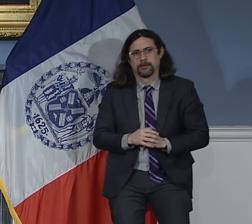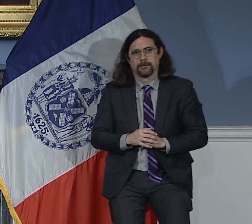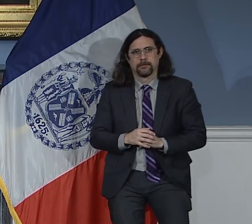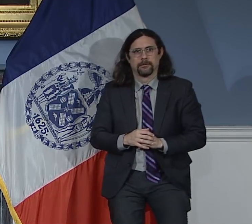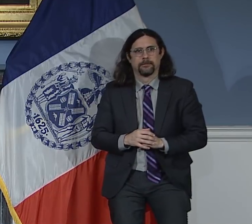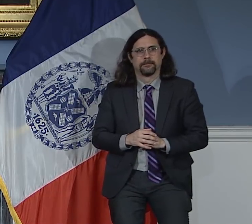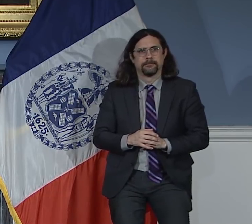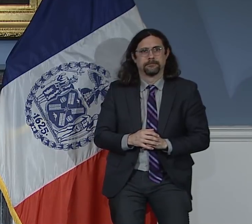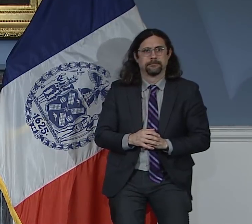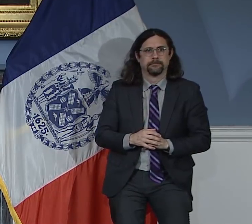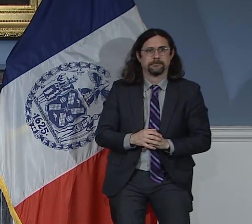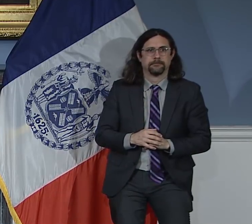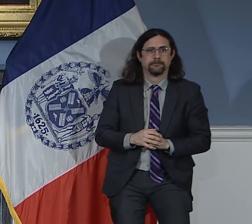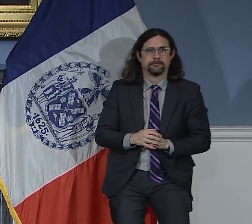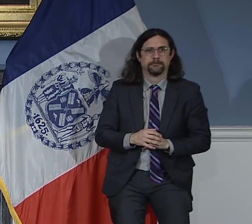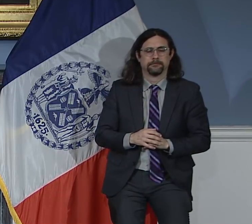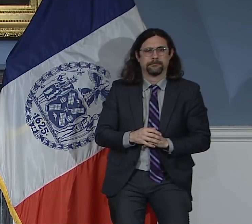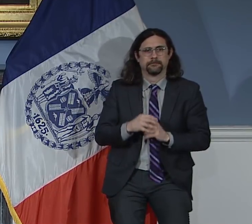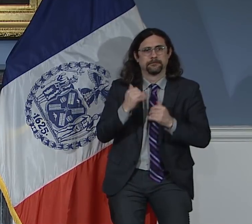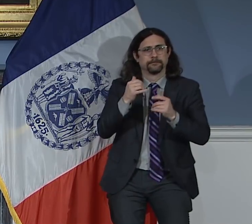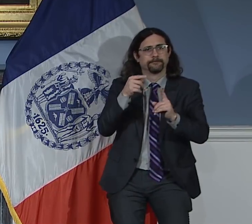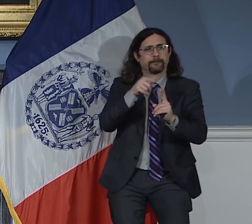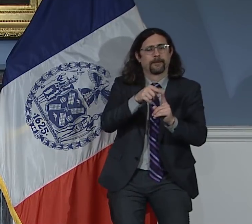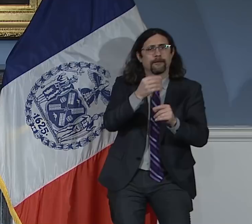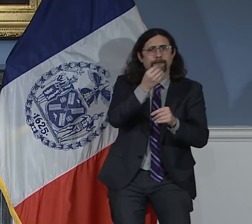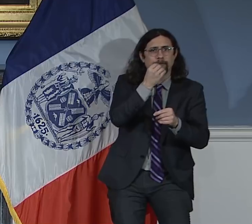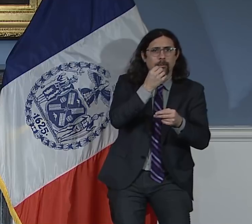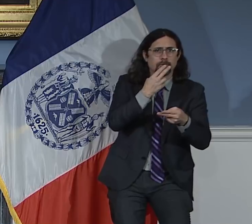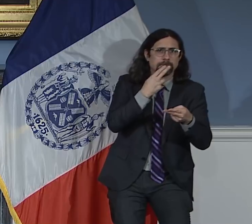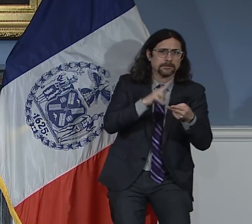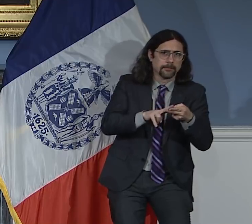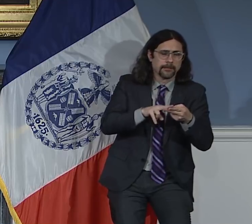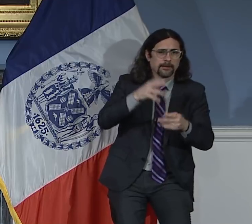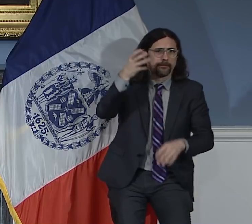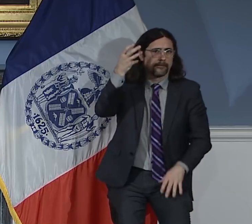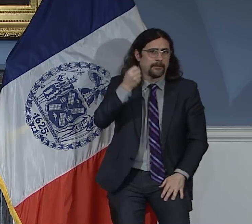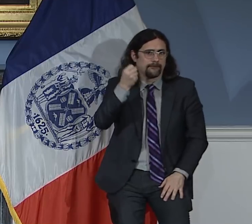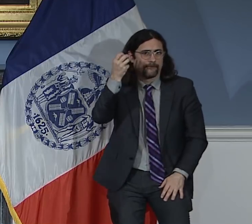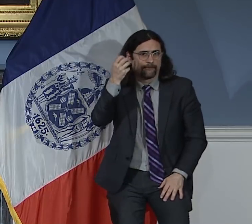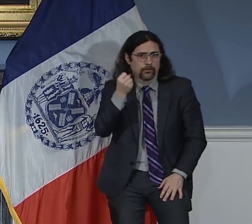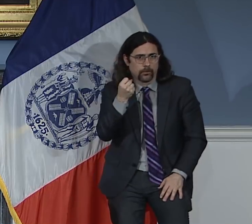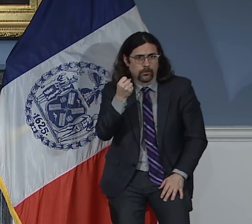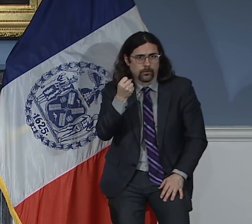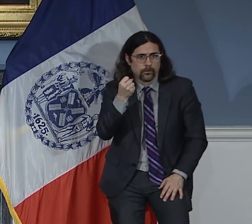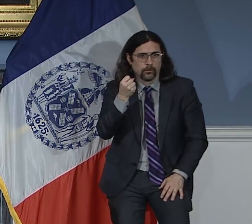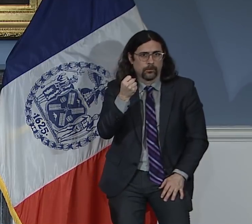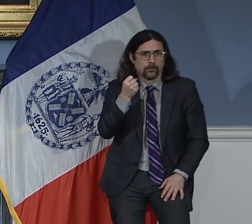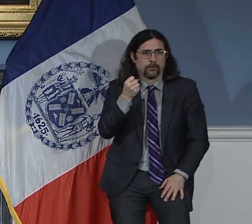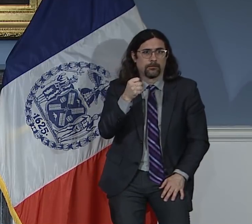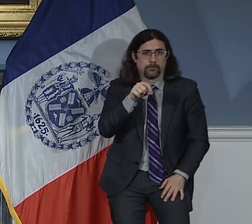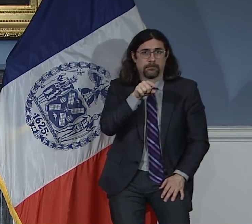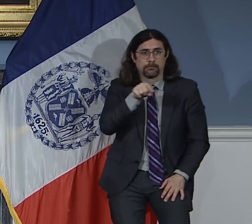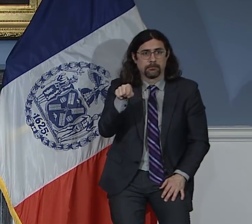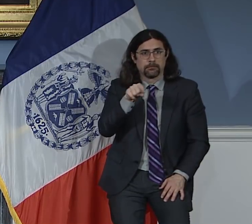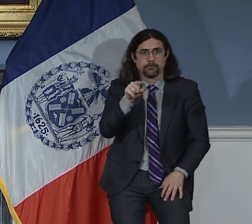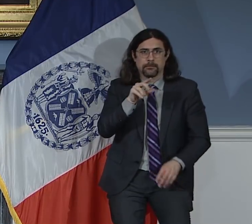QUESTIONS EARLIER IN THE WEEK ABOUT FOOD STAMPS NDA PUBCLI ASSISTANCE. WANT TO CLARIFY, THERE ARE NO MORE IN-PESRON